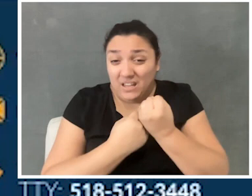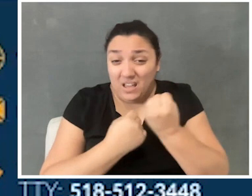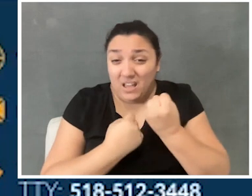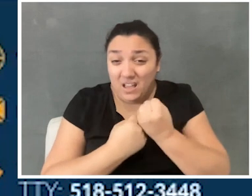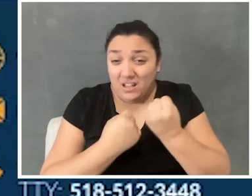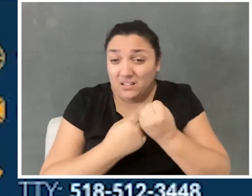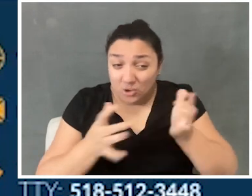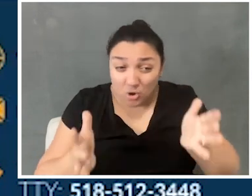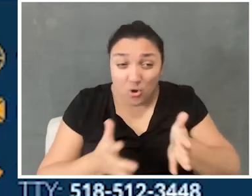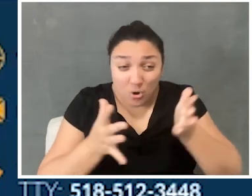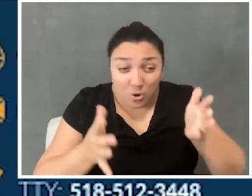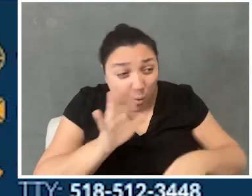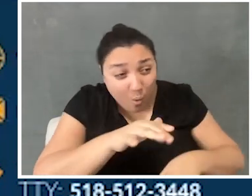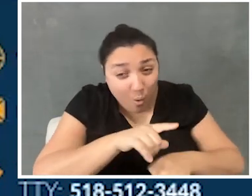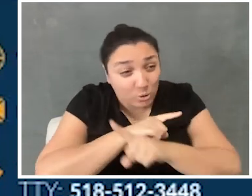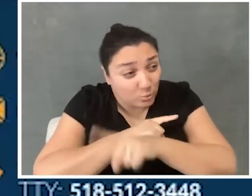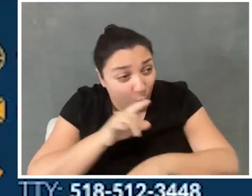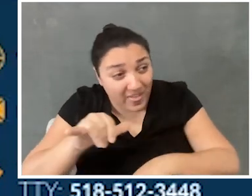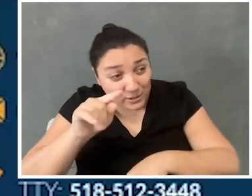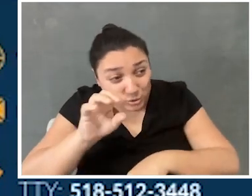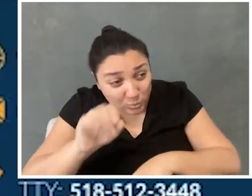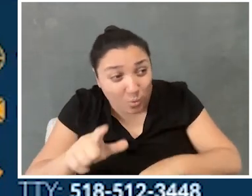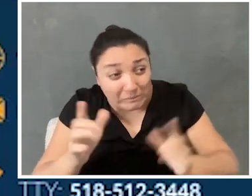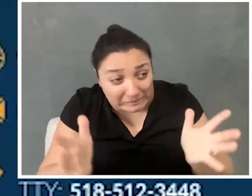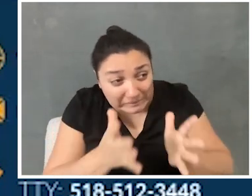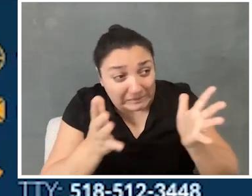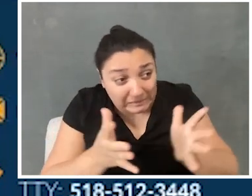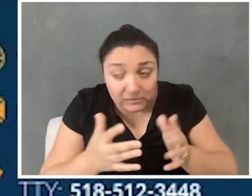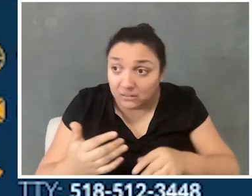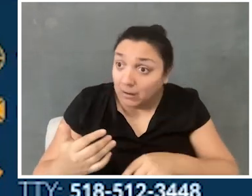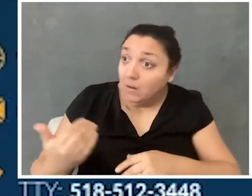And I think what I would like to see a big push towards